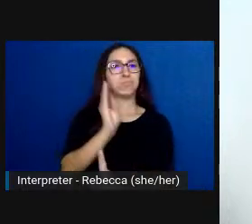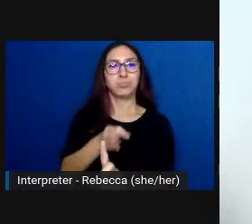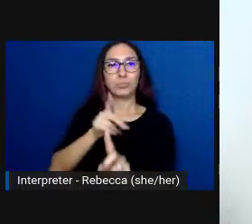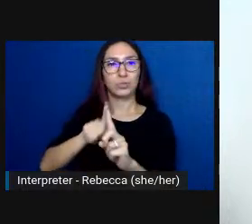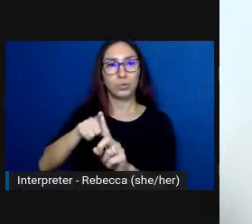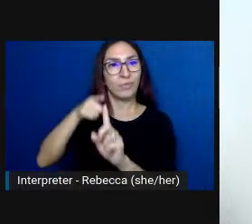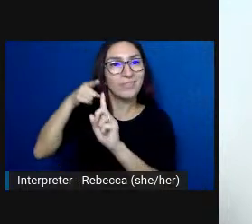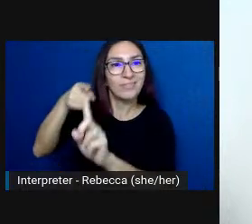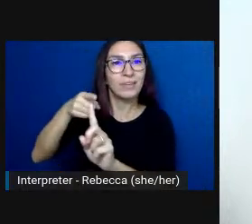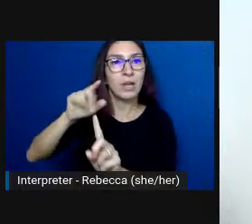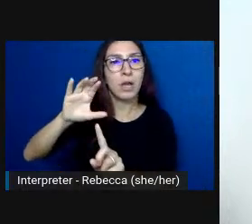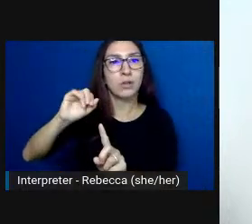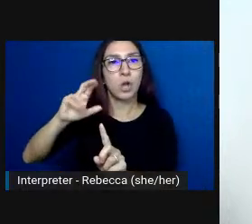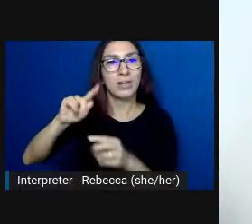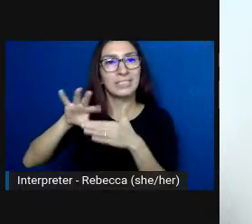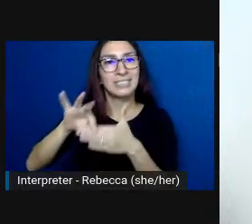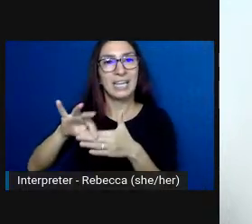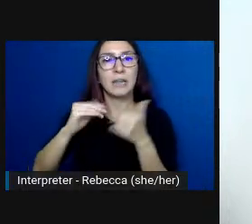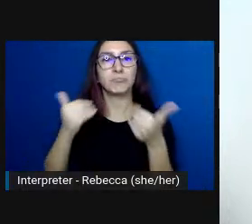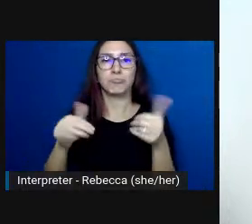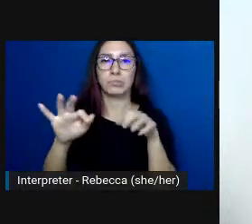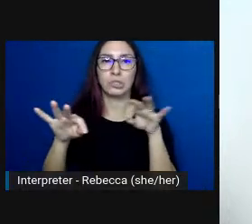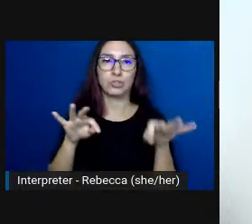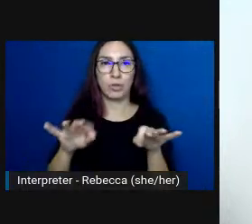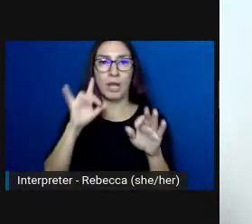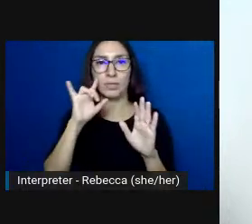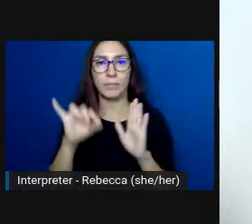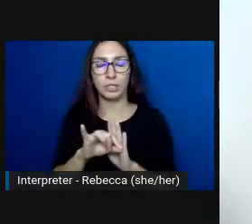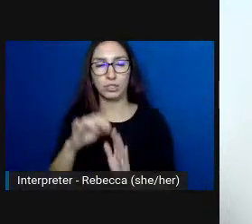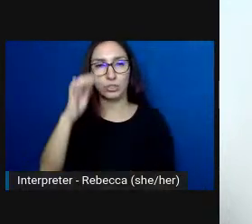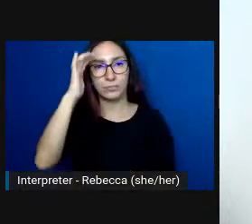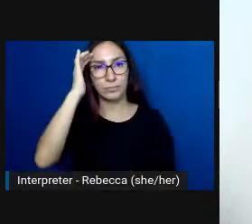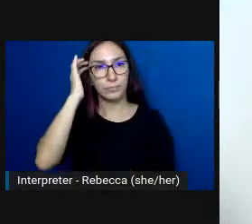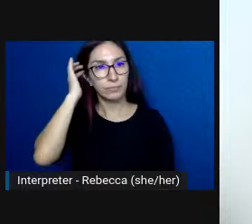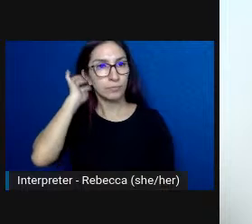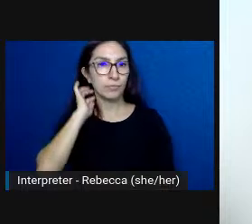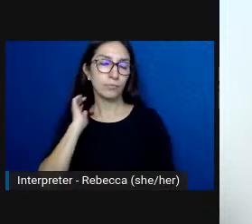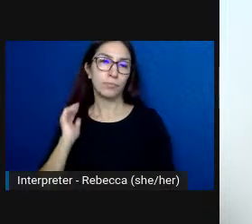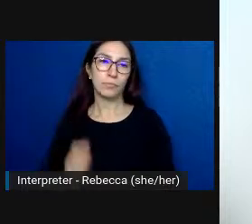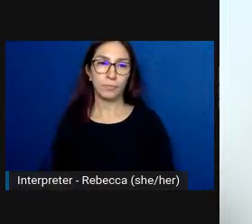Do not begin with phrases that begin with image of, photo of,